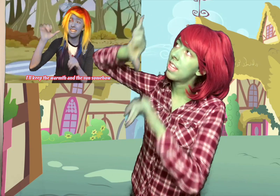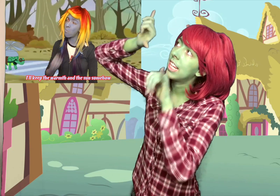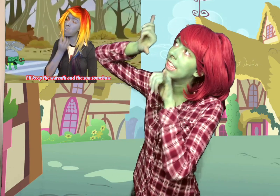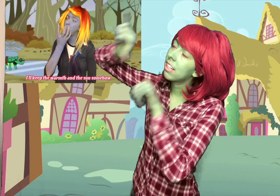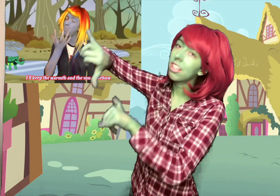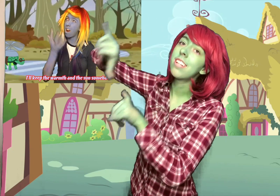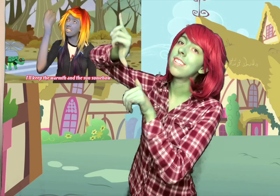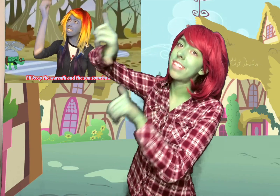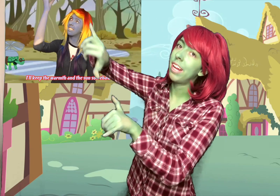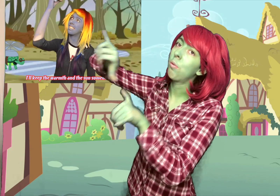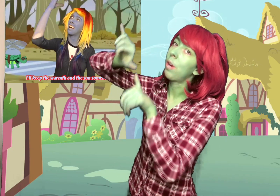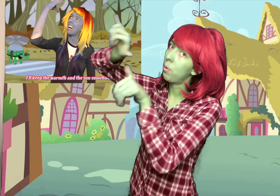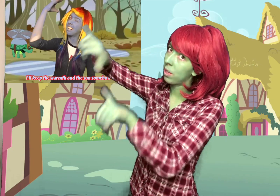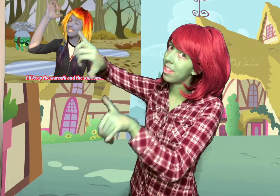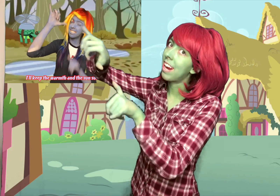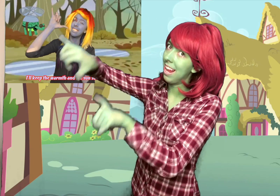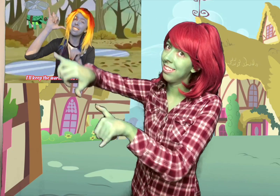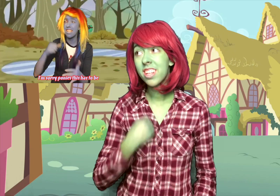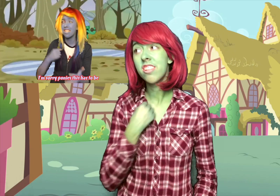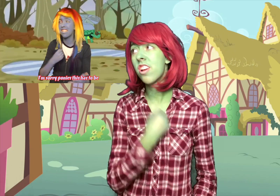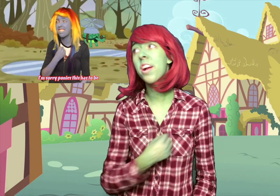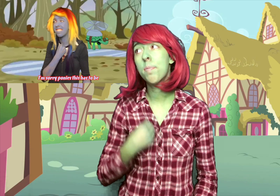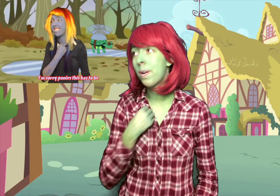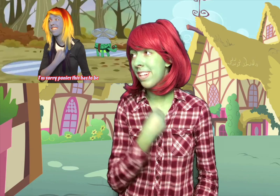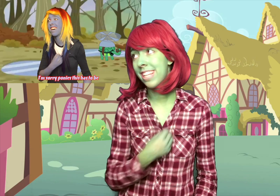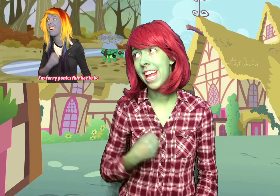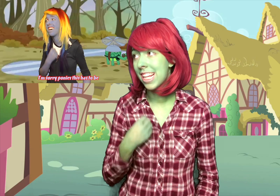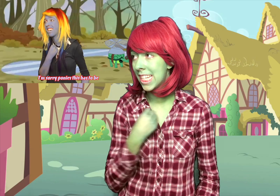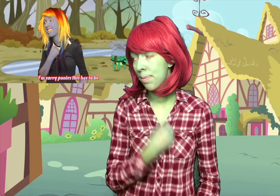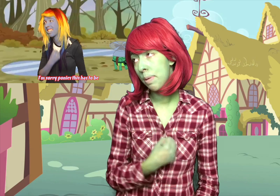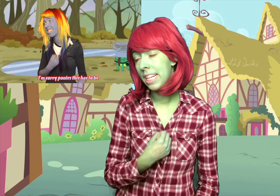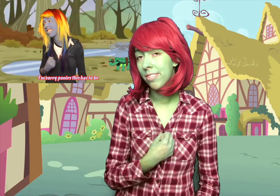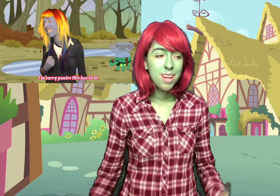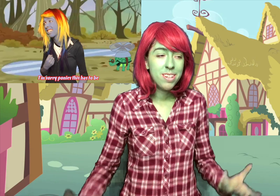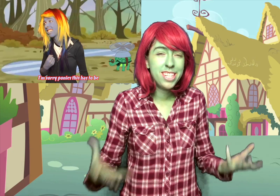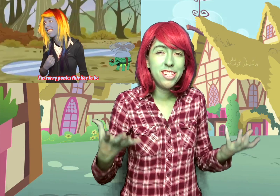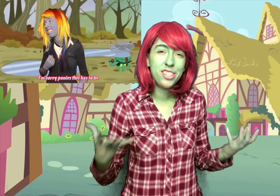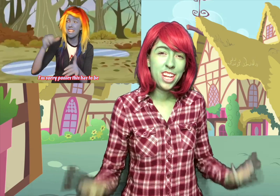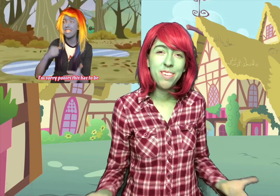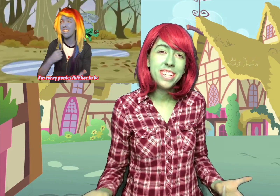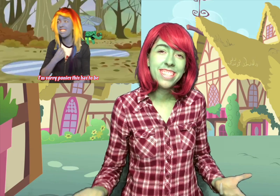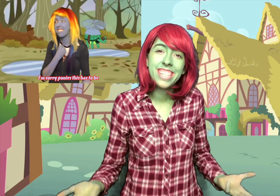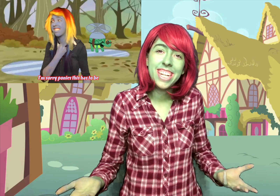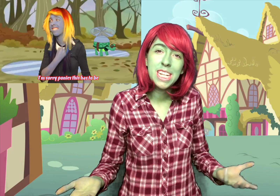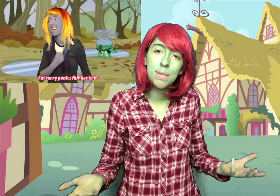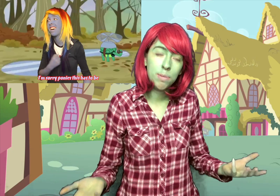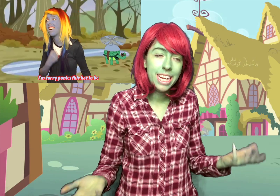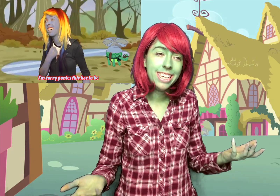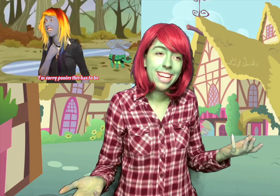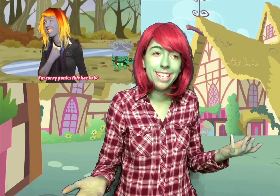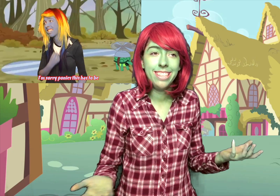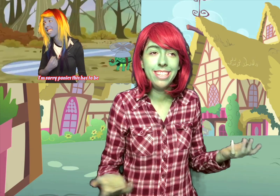like they're gonna stay right where they're at "sorry ponies it has to be" i wasn't sure how else to explain that